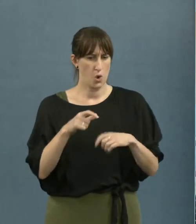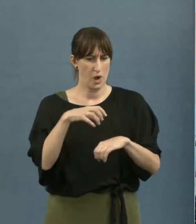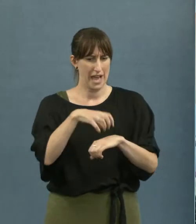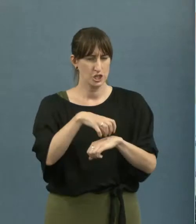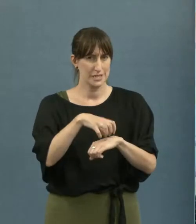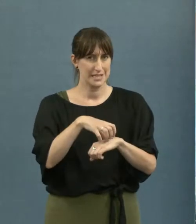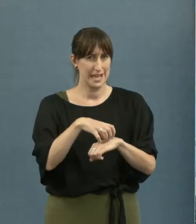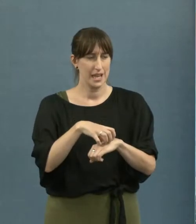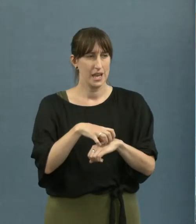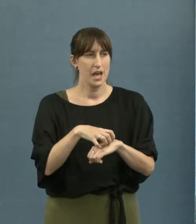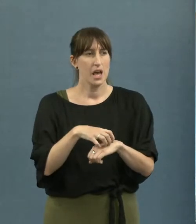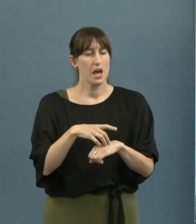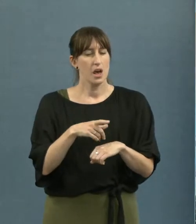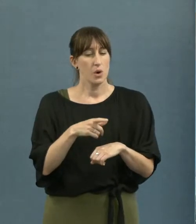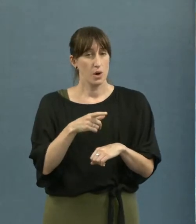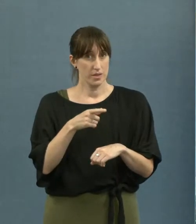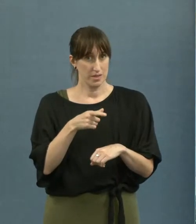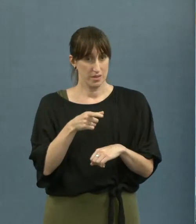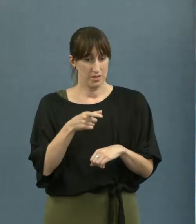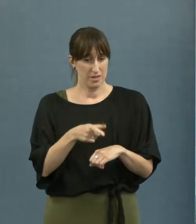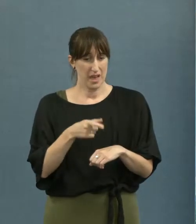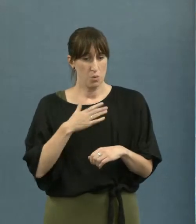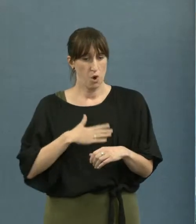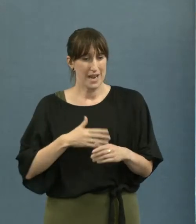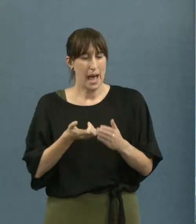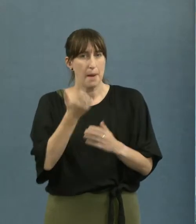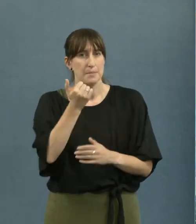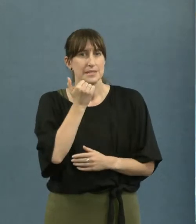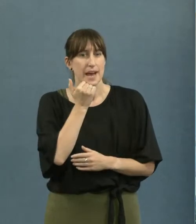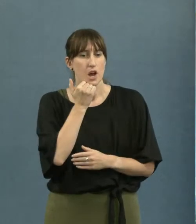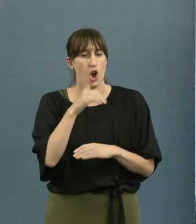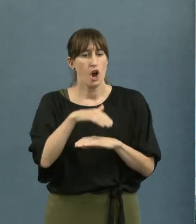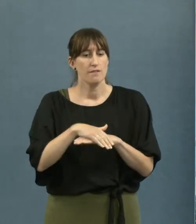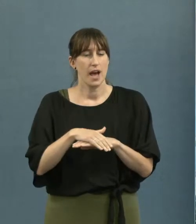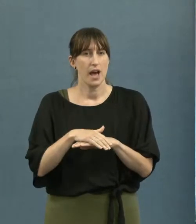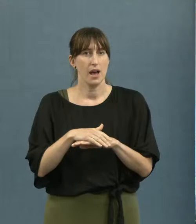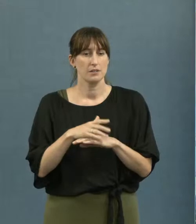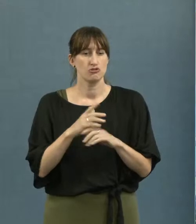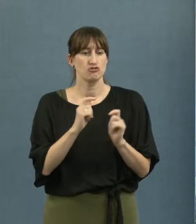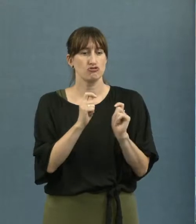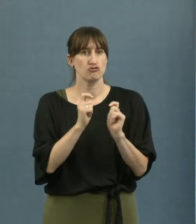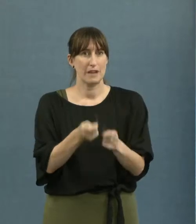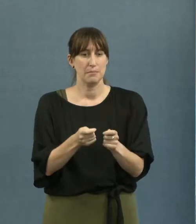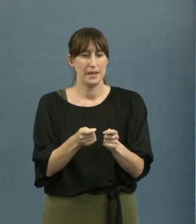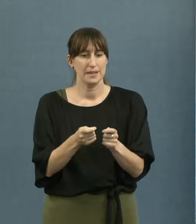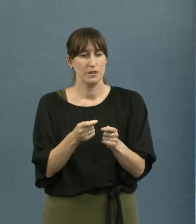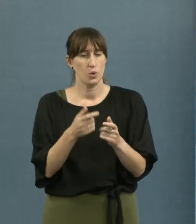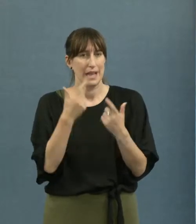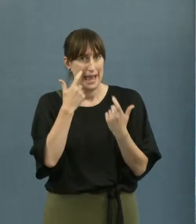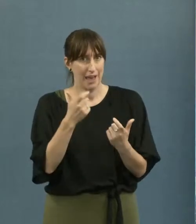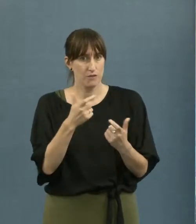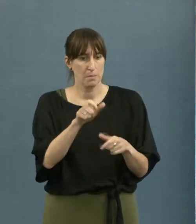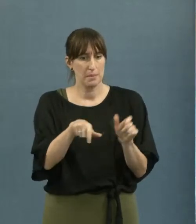treatment and diagnostics? I'm not sure of the time line for that. So we'll get